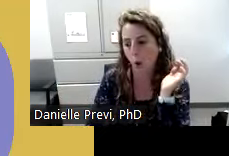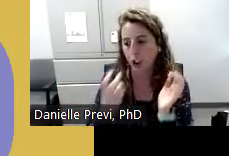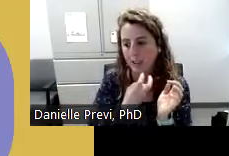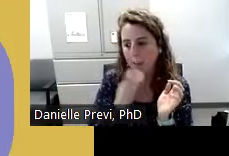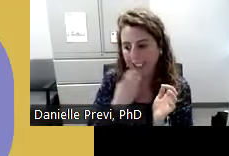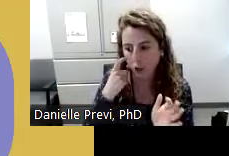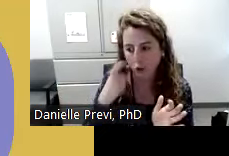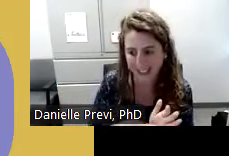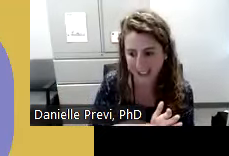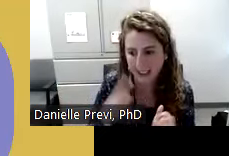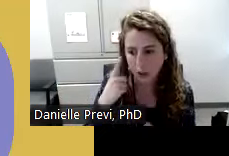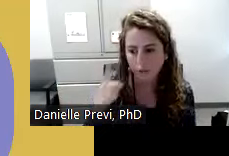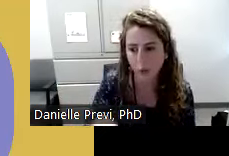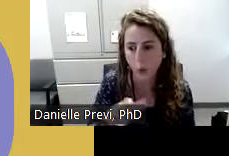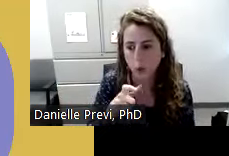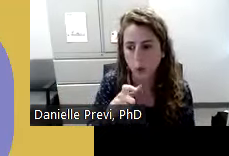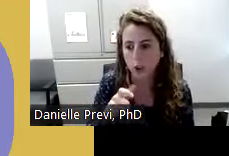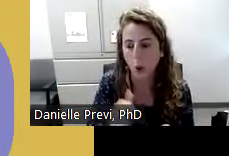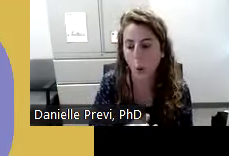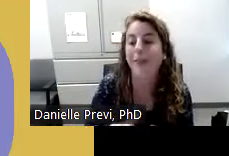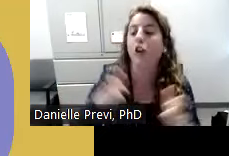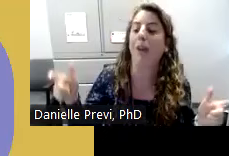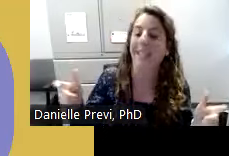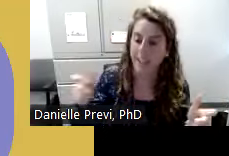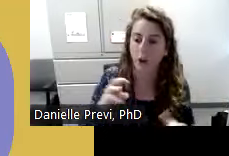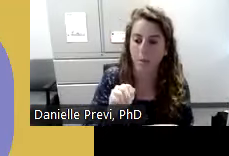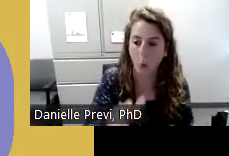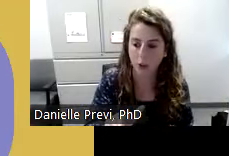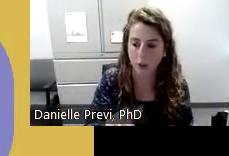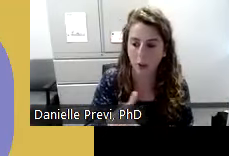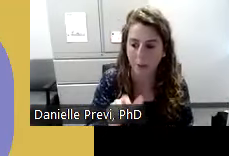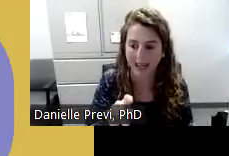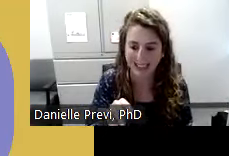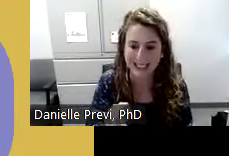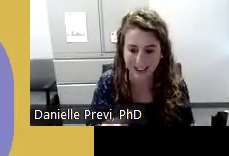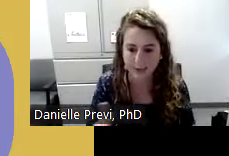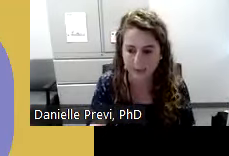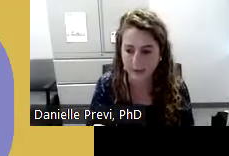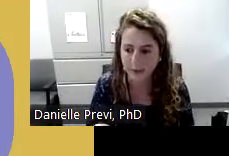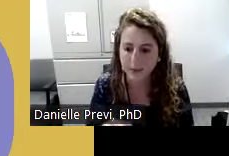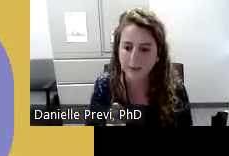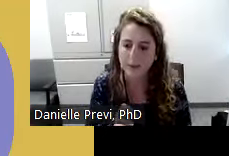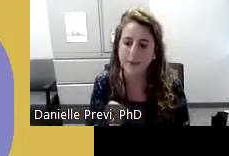so if too much of that visual stimulation has happened. Studies have shown poor speech